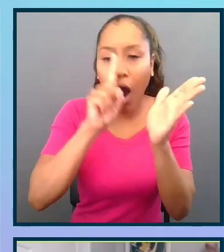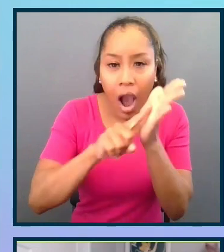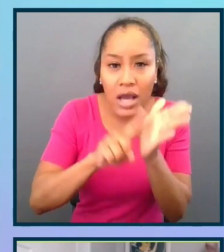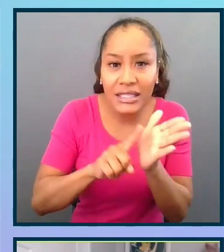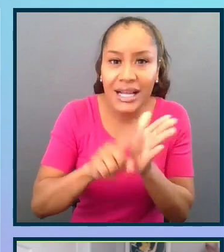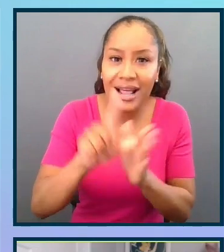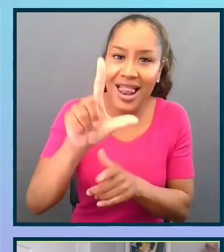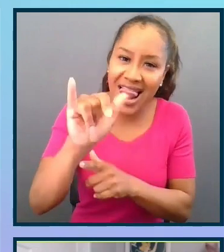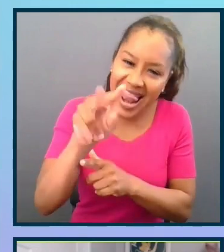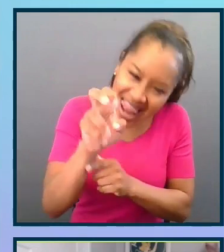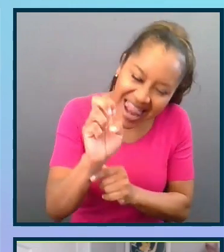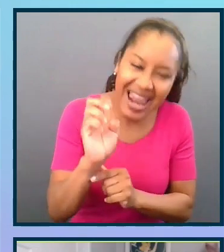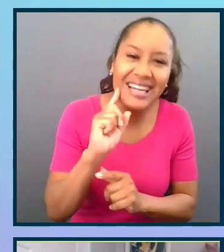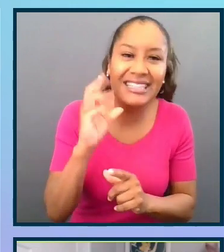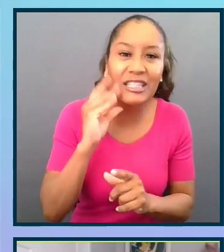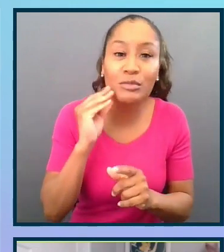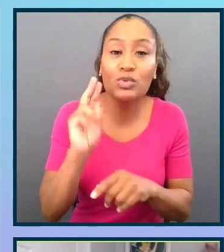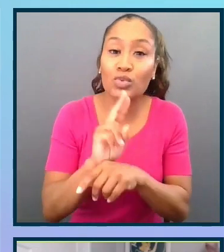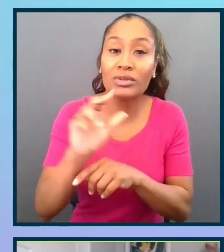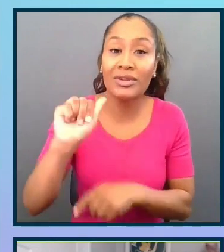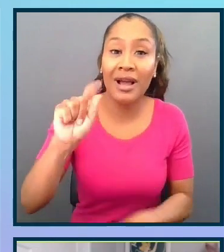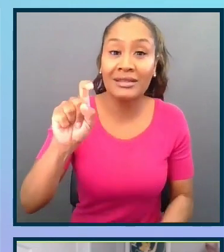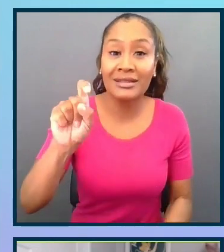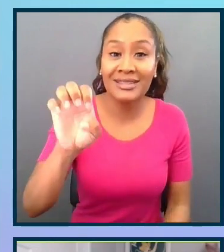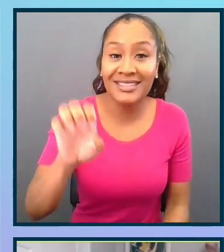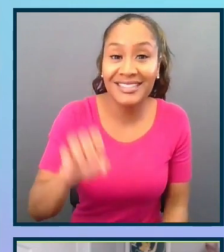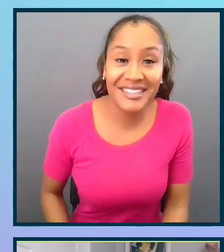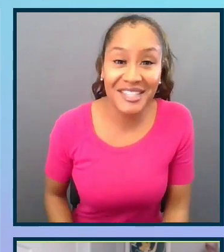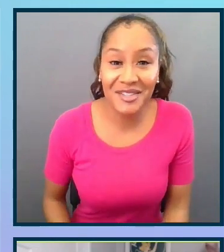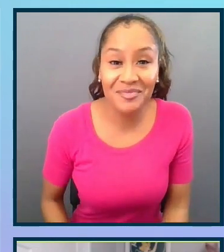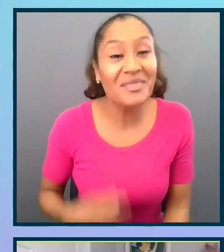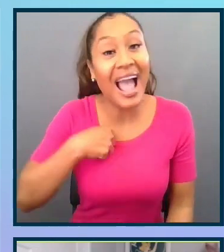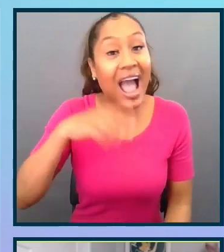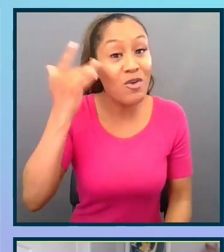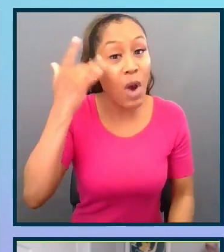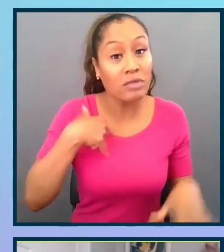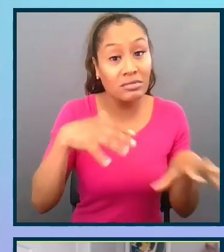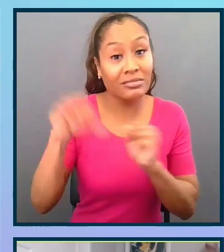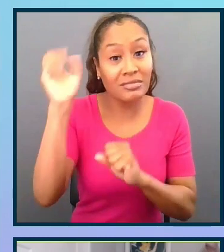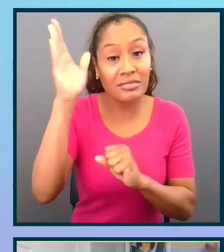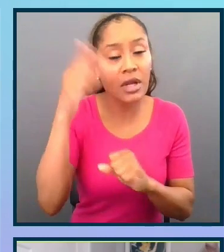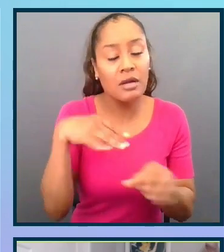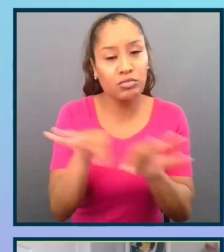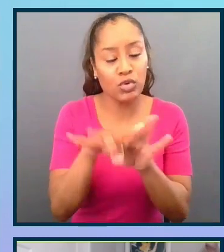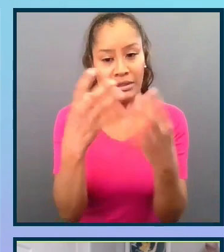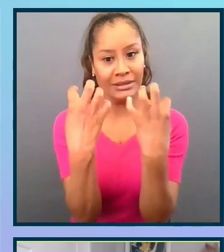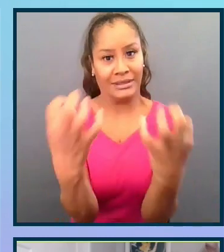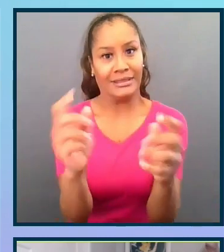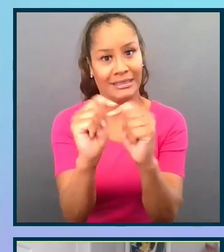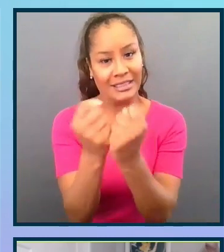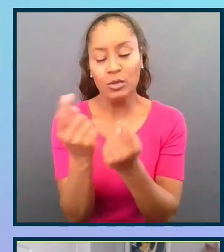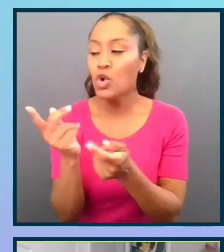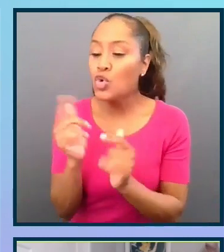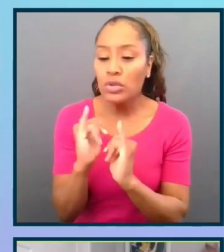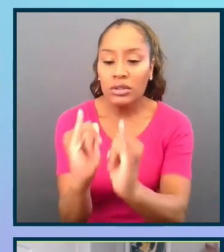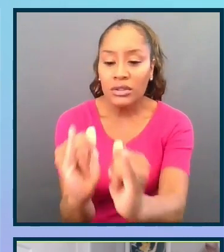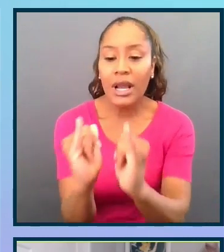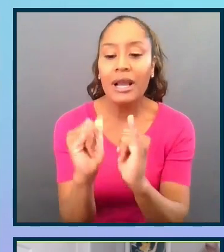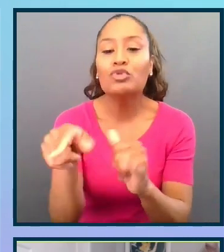using axe, and I did this in part because I wanted my team to be able to practice these skills themselves.